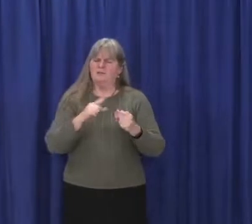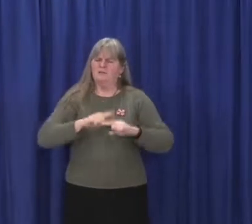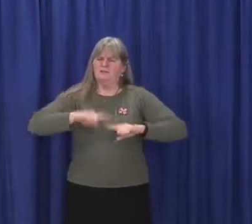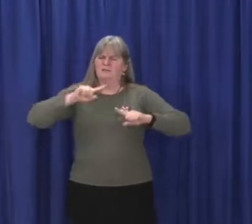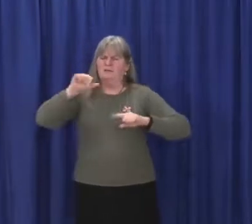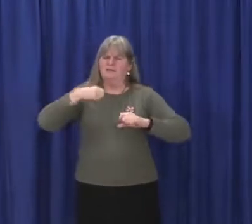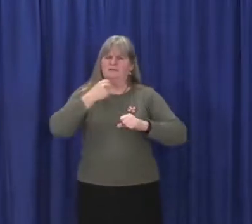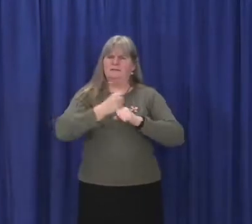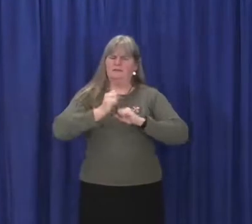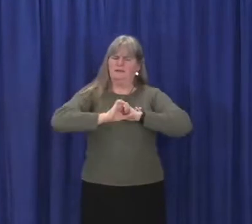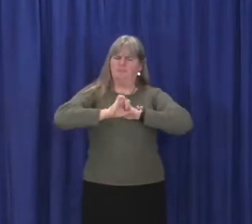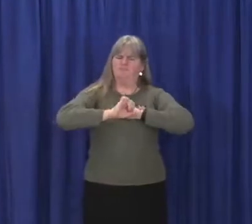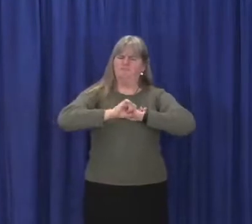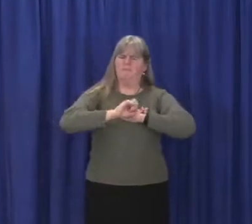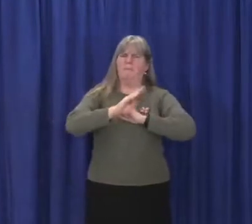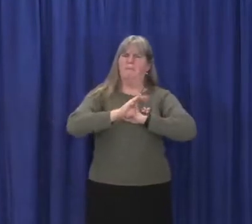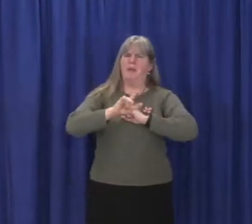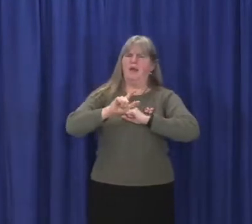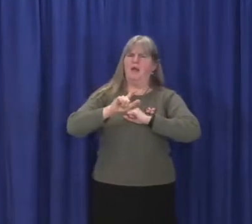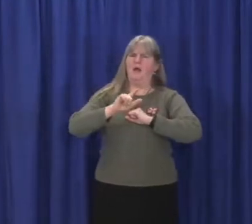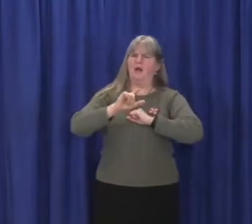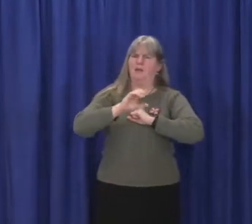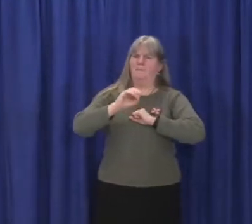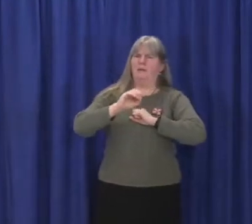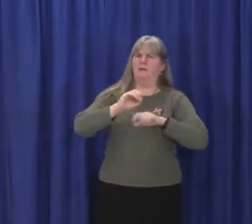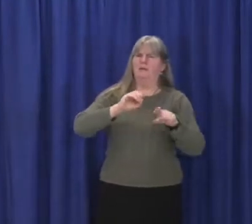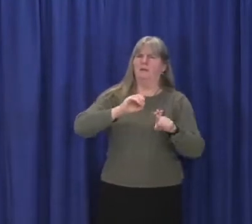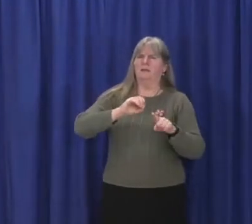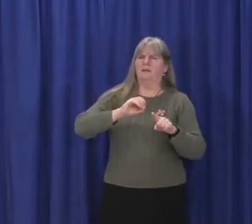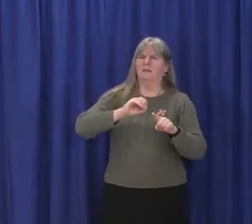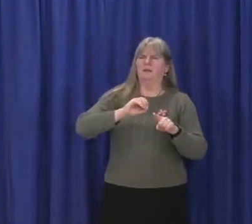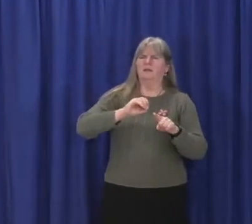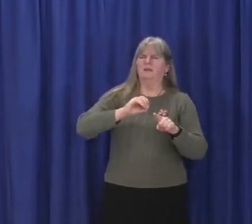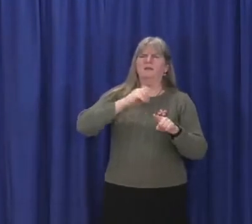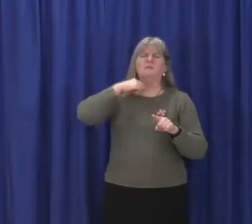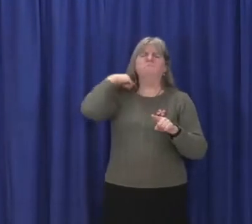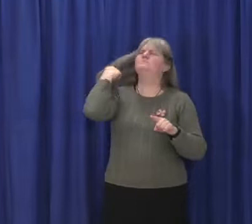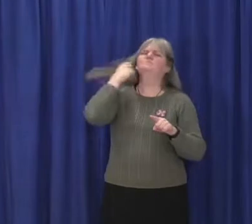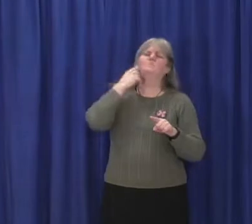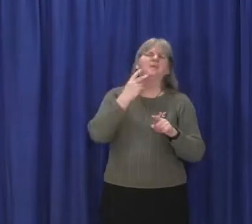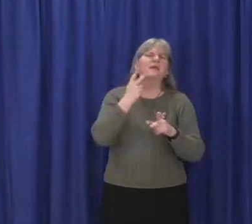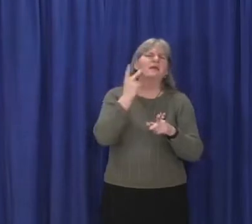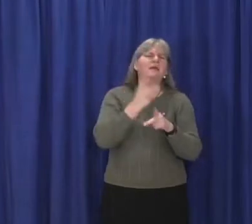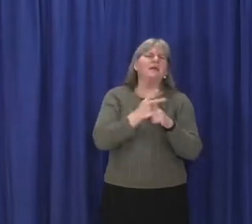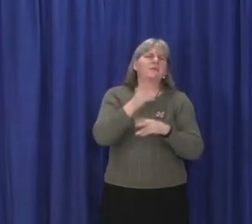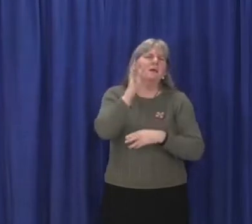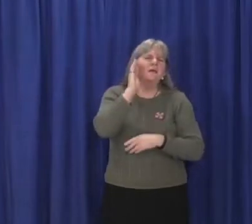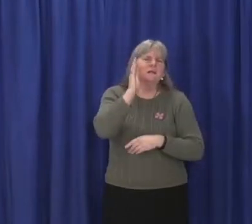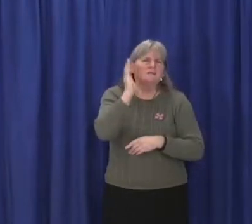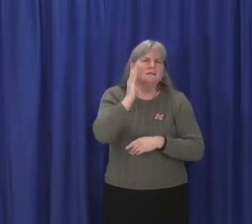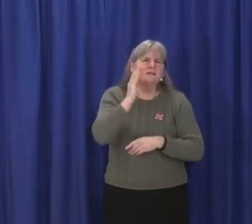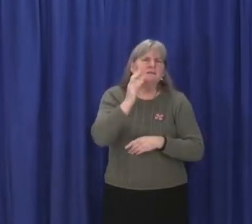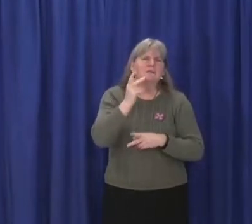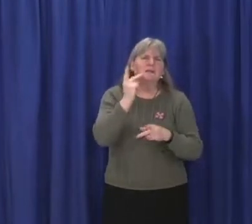It includes let's-- or keep listening, and keep hope.